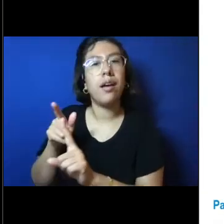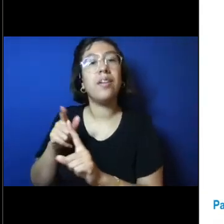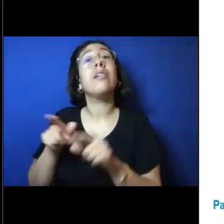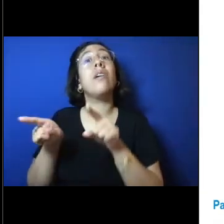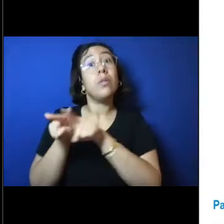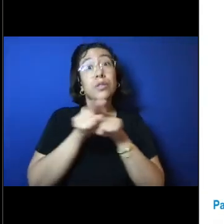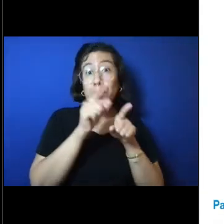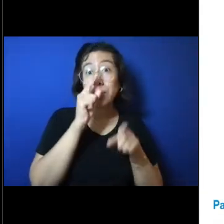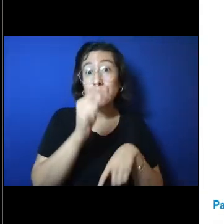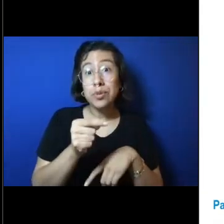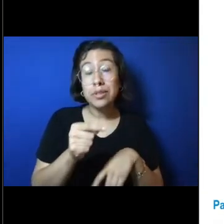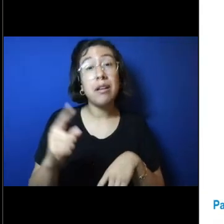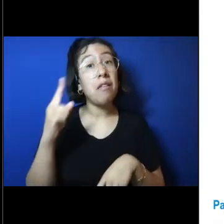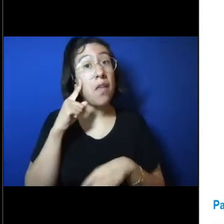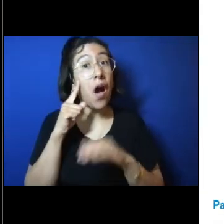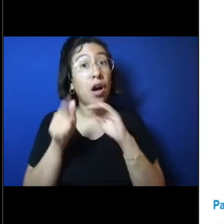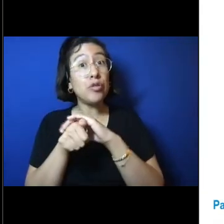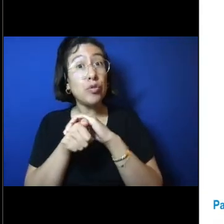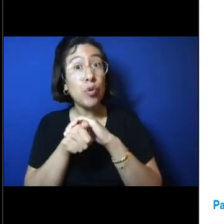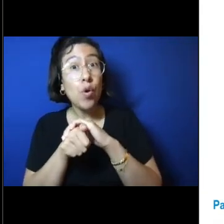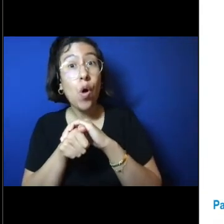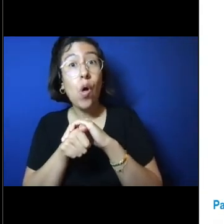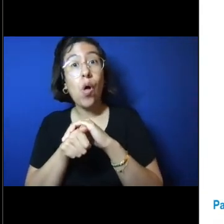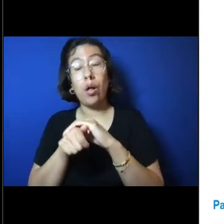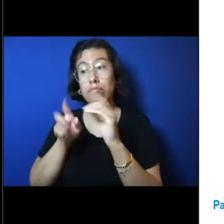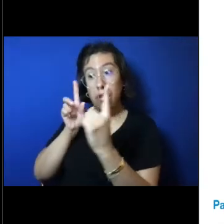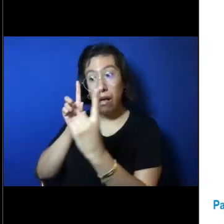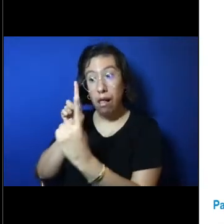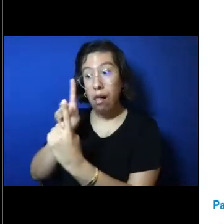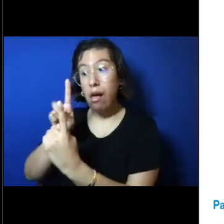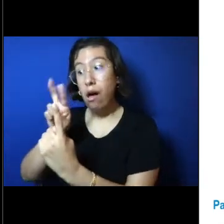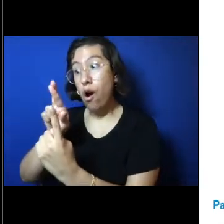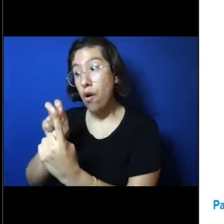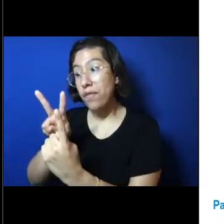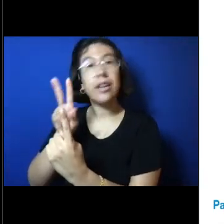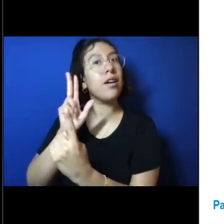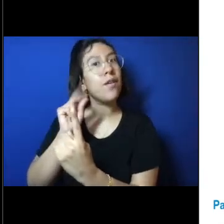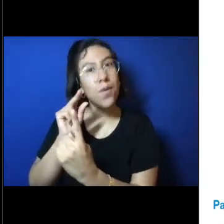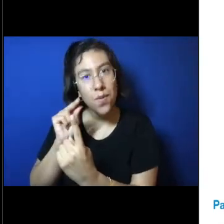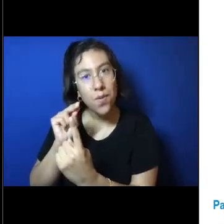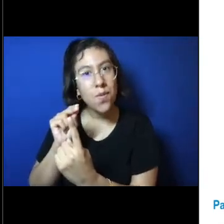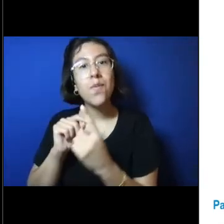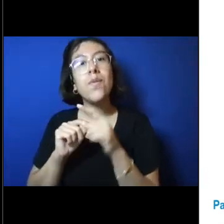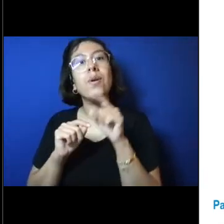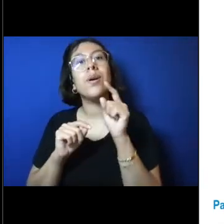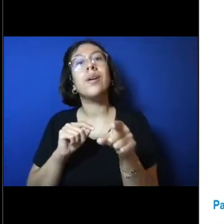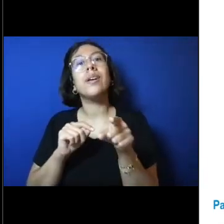is we thought the sea turtle might've been approaching the ROV, where, in fact, he was approaching this, what's called an egg veil.